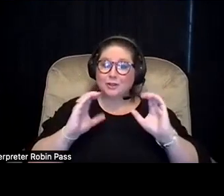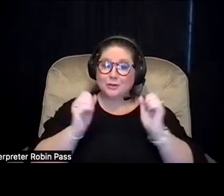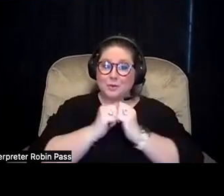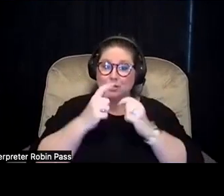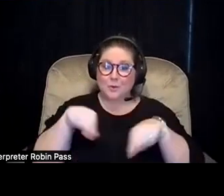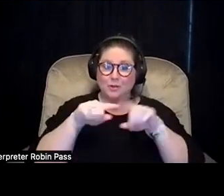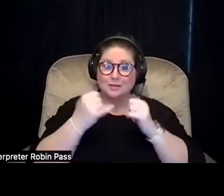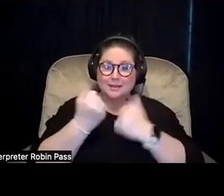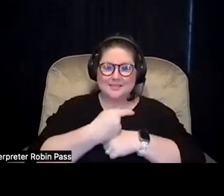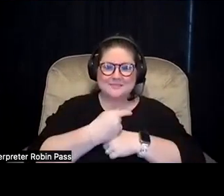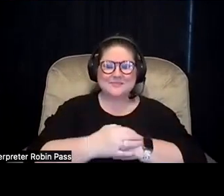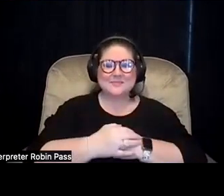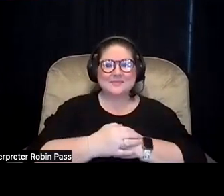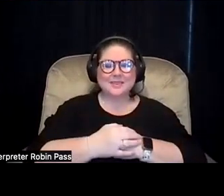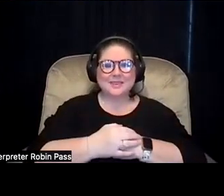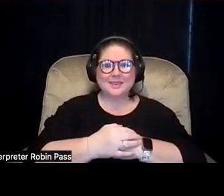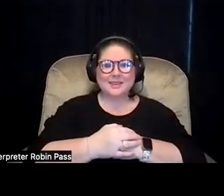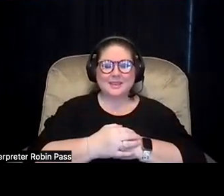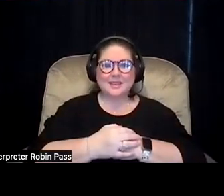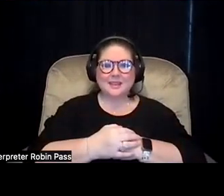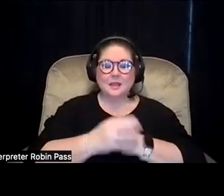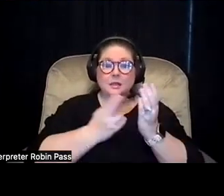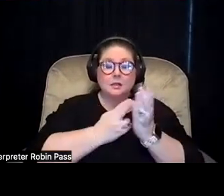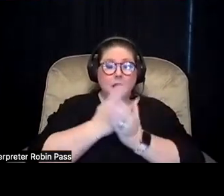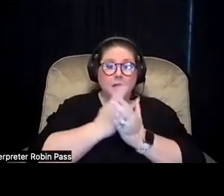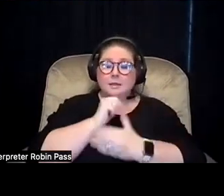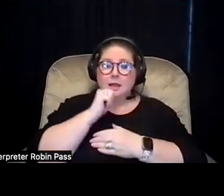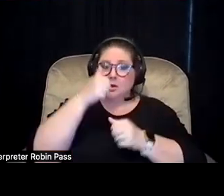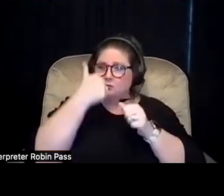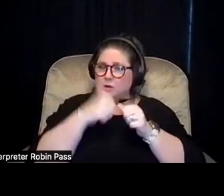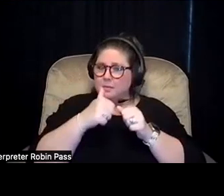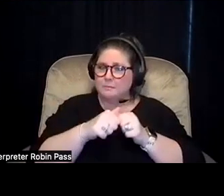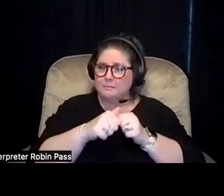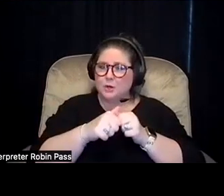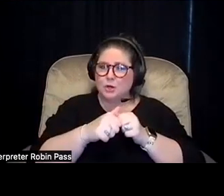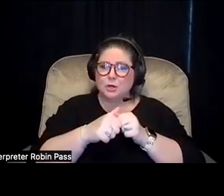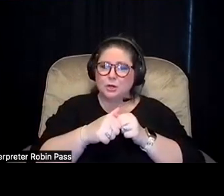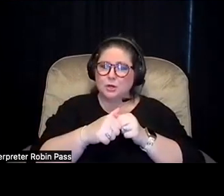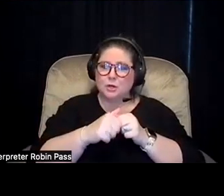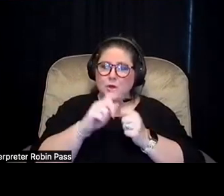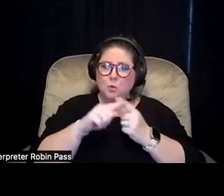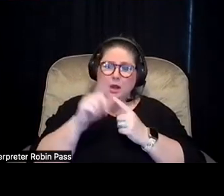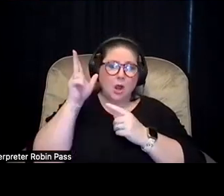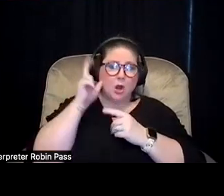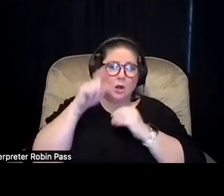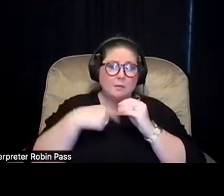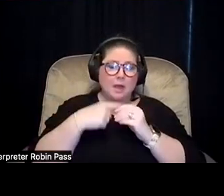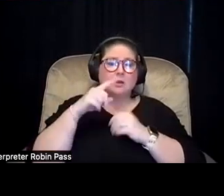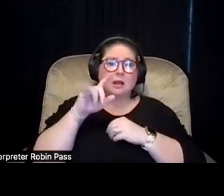um i honestly don't remember when i heard about the tulsa race massacre i think i learned about